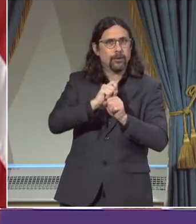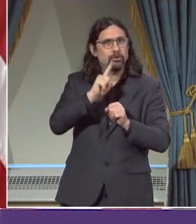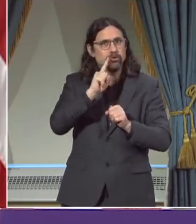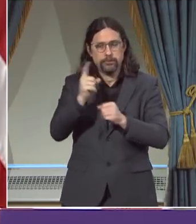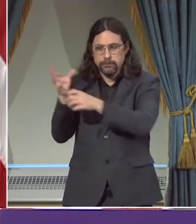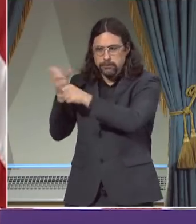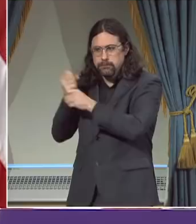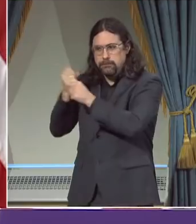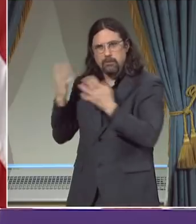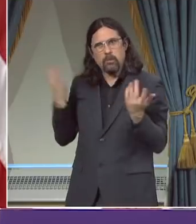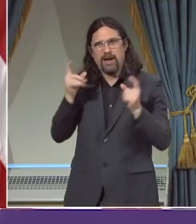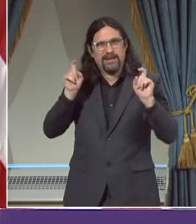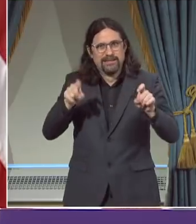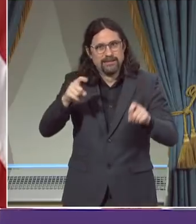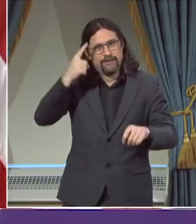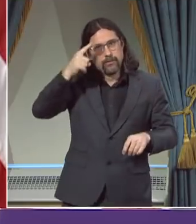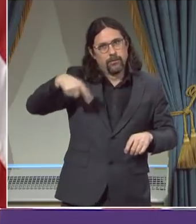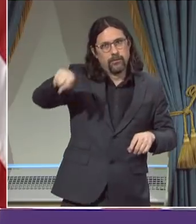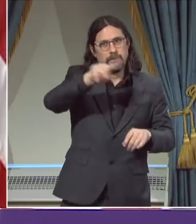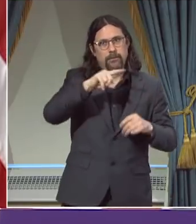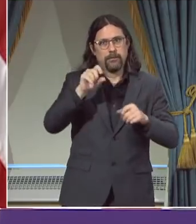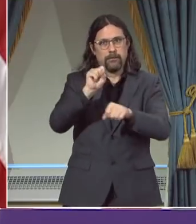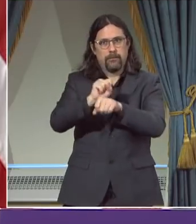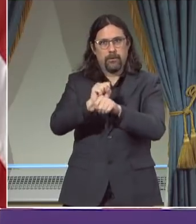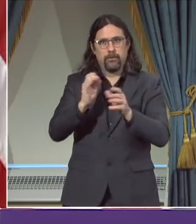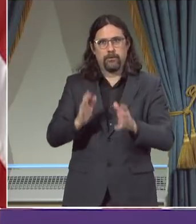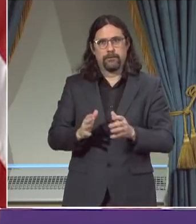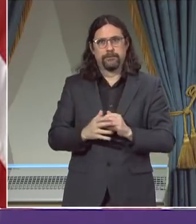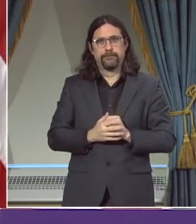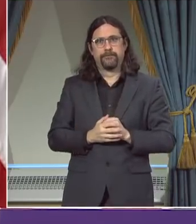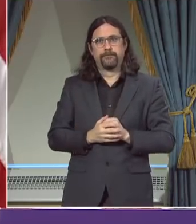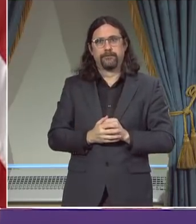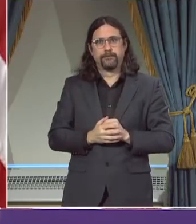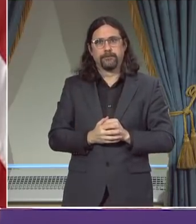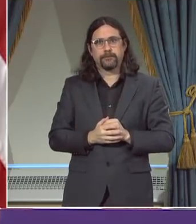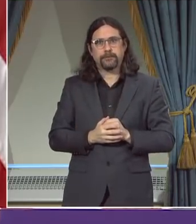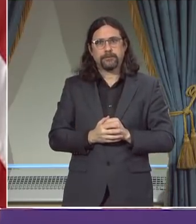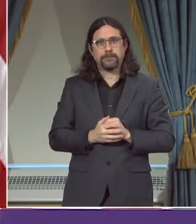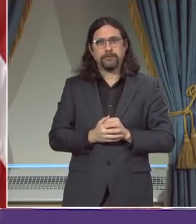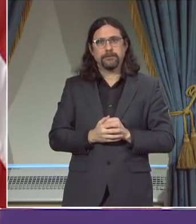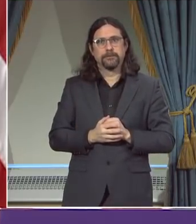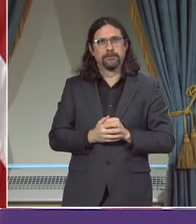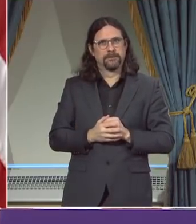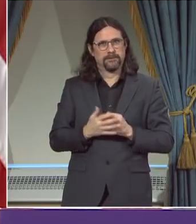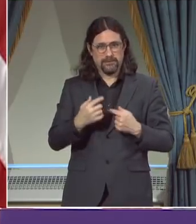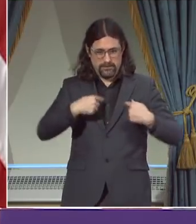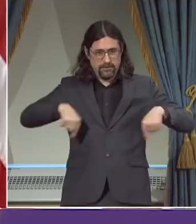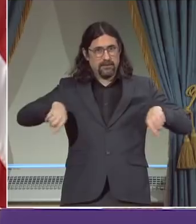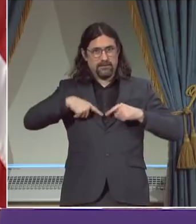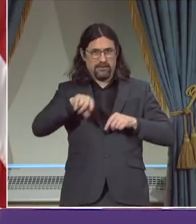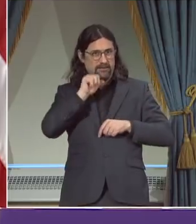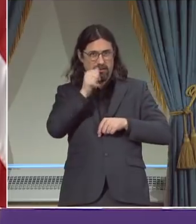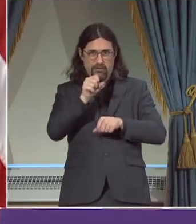THAT'S WHAT WE'RE WORKING EVERY DAY. WE CAN ONLY IMGAINWE H ATY OU EAR GIONG THROUGH. WE HAVE TO BE